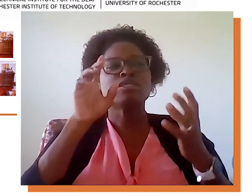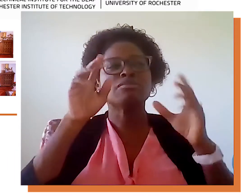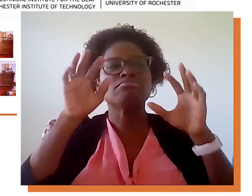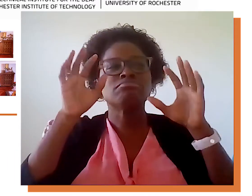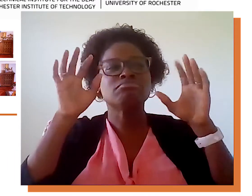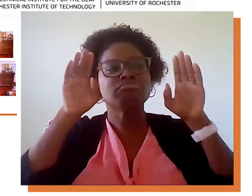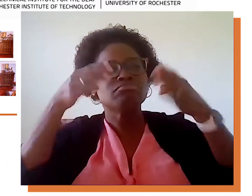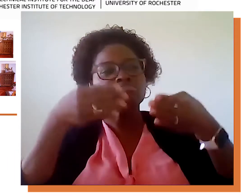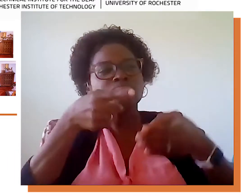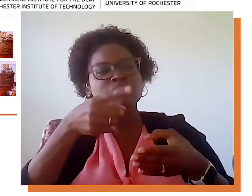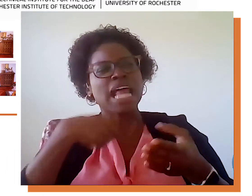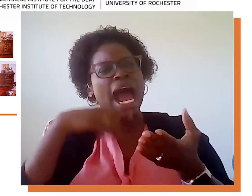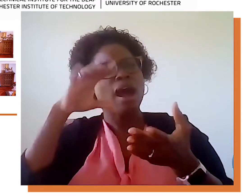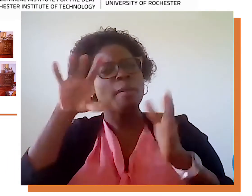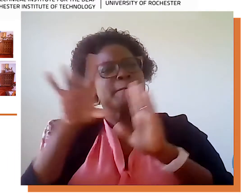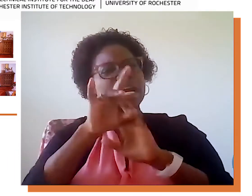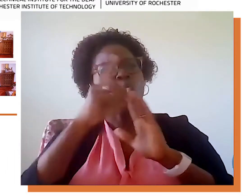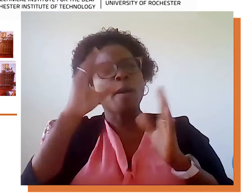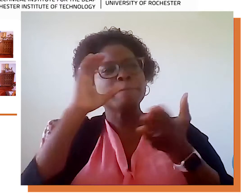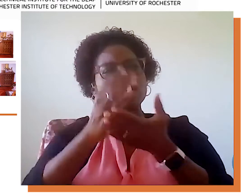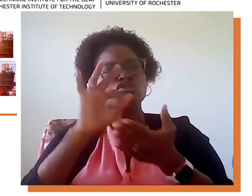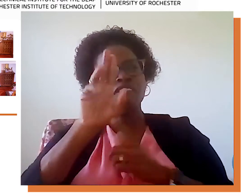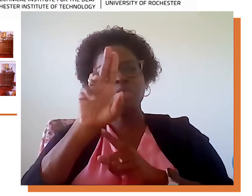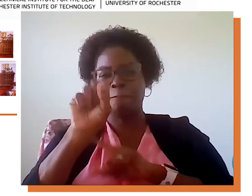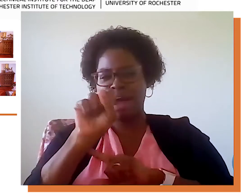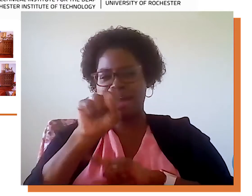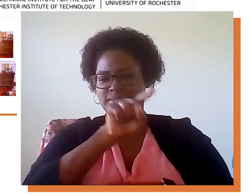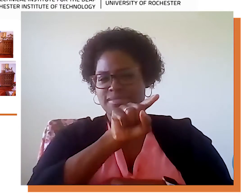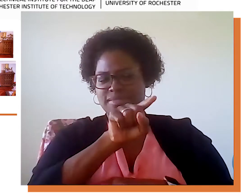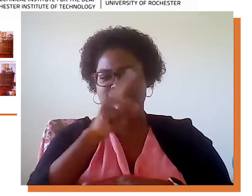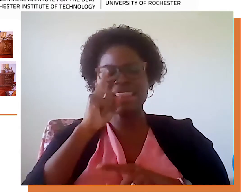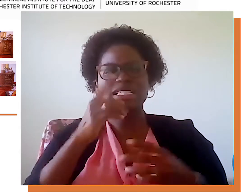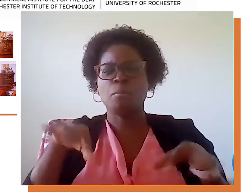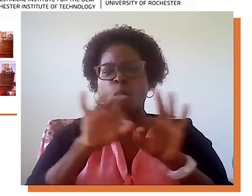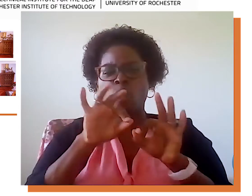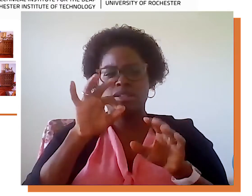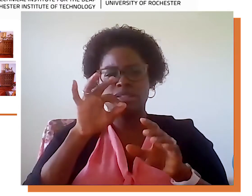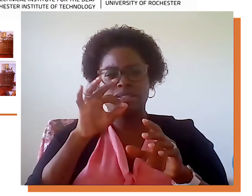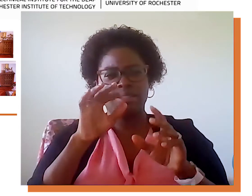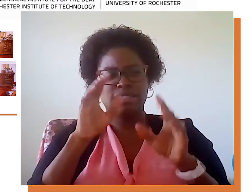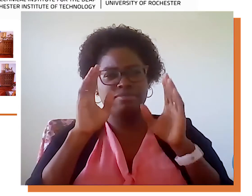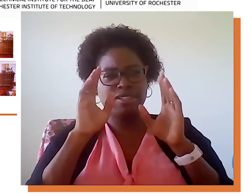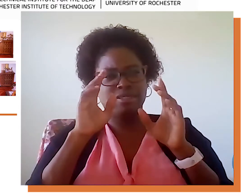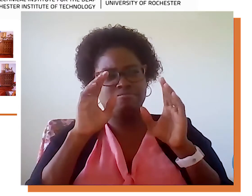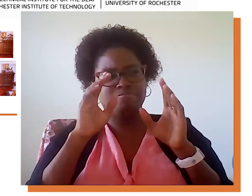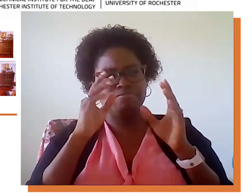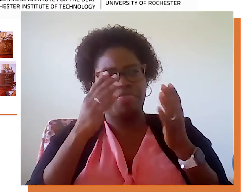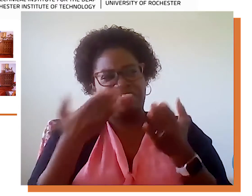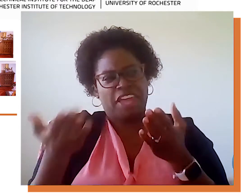throughout all of those settings. The center picture of my mom walking me to the bus